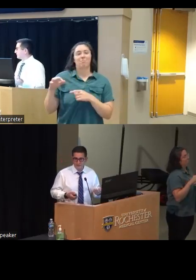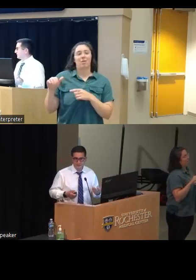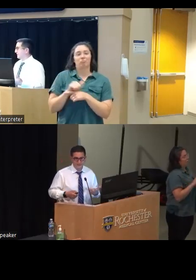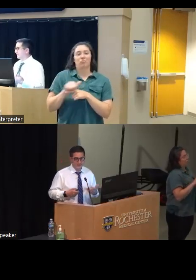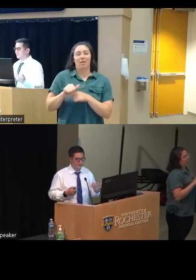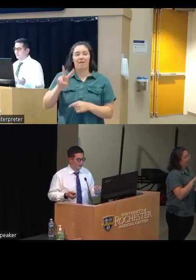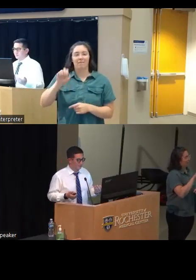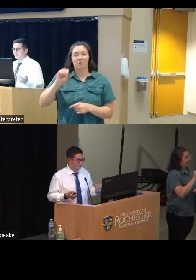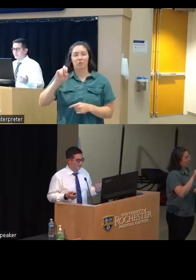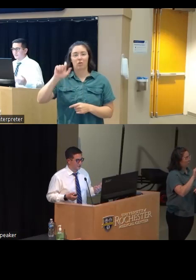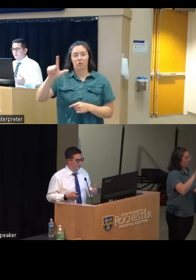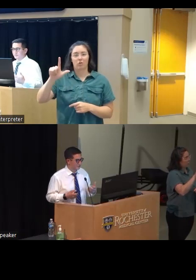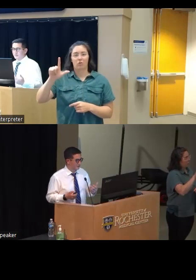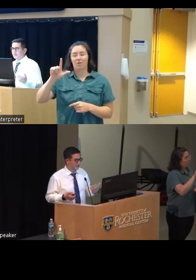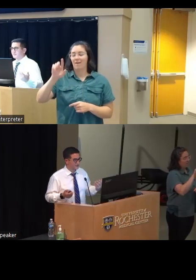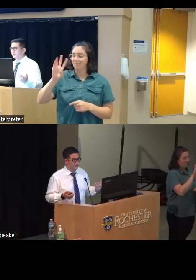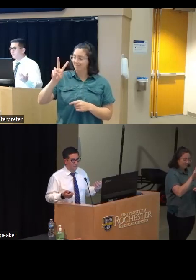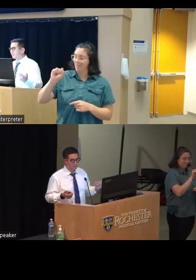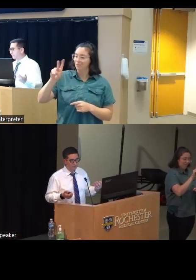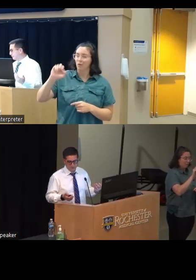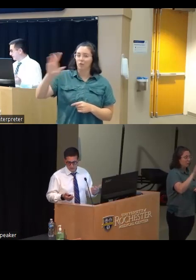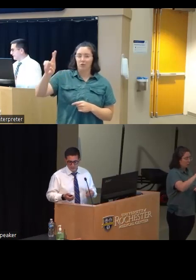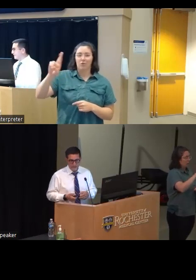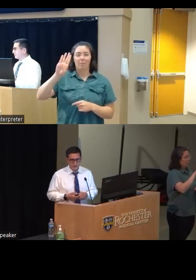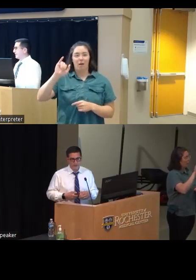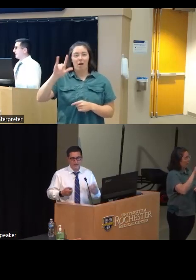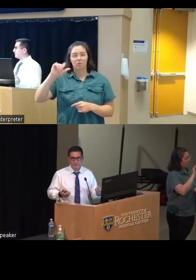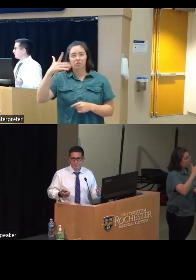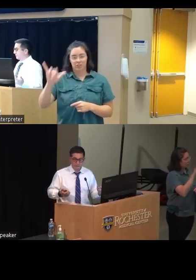biology as I was mentioned I was studying ischemia reperfusion injury and how do we